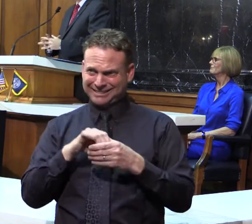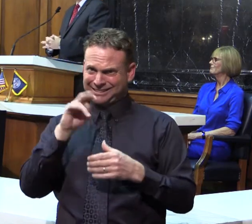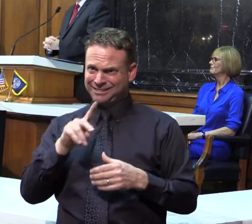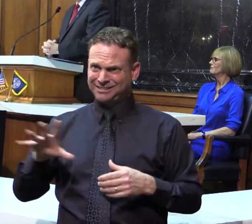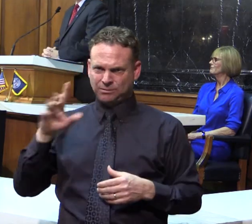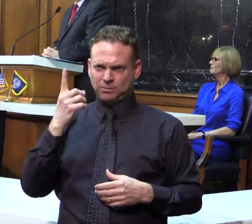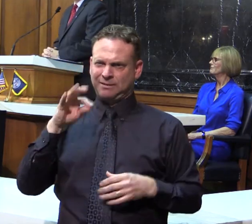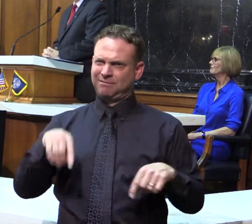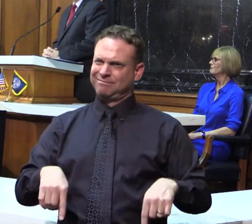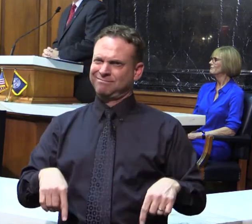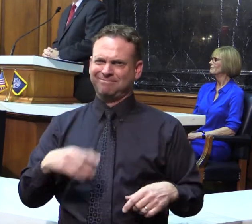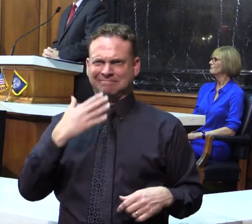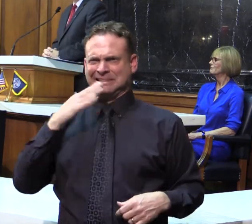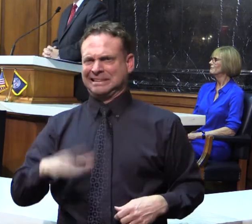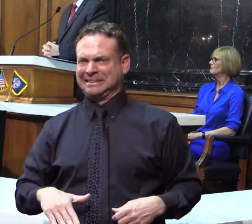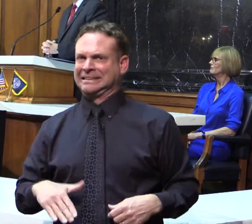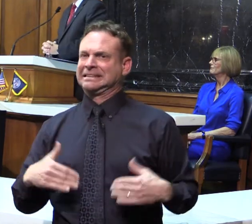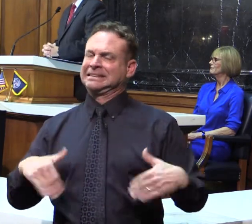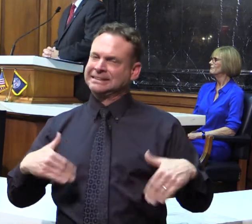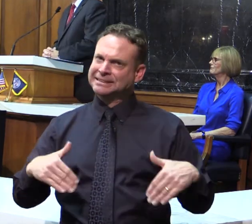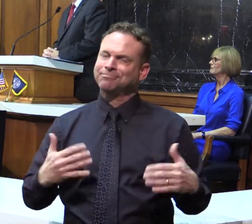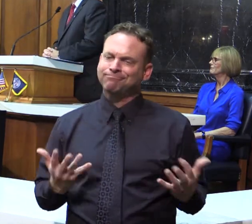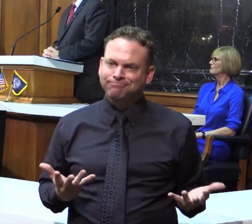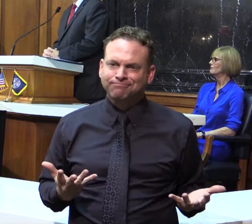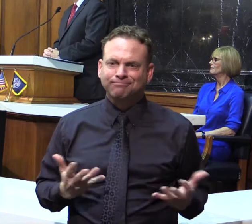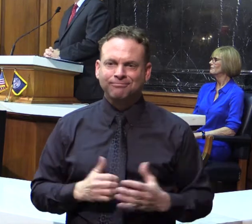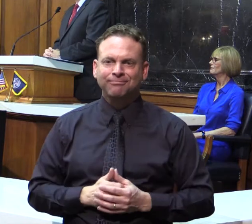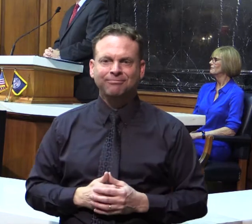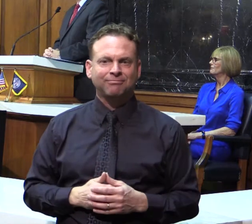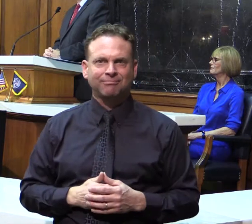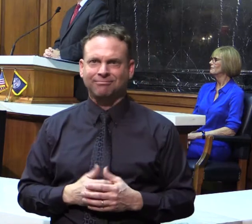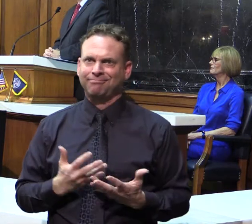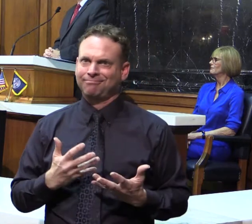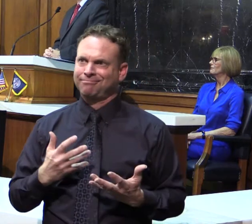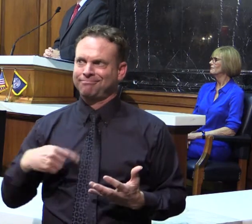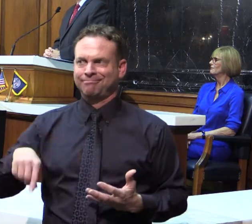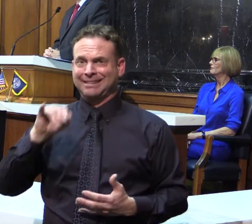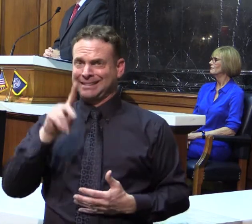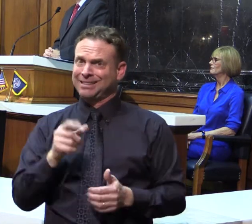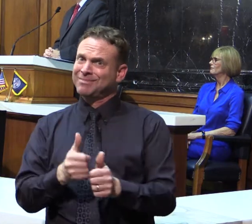behind the national average and that of our Midwestern neighbors.